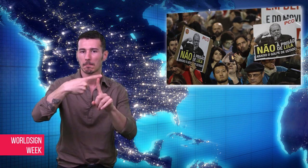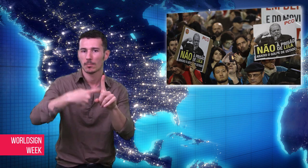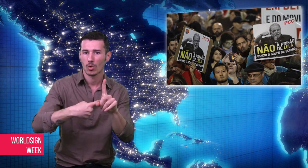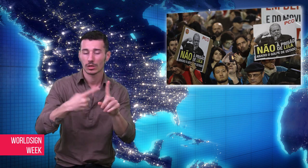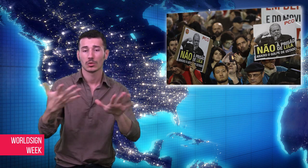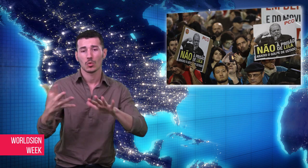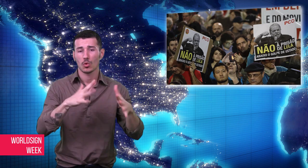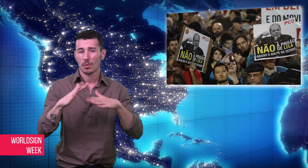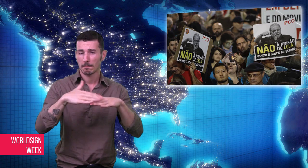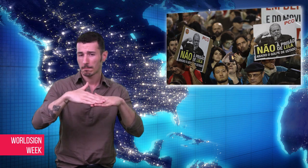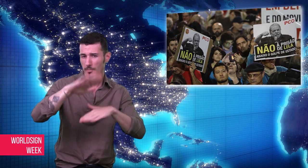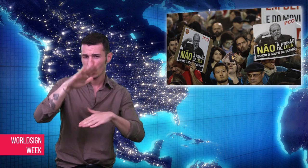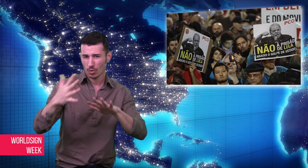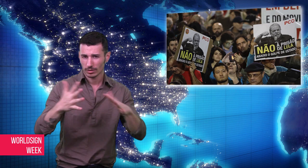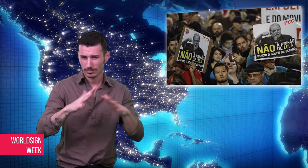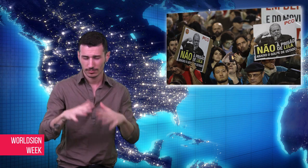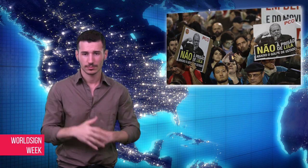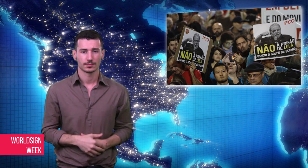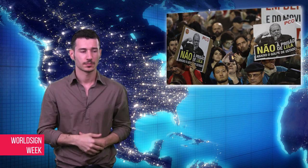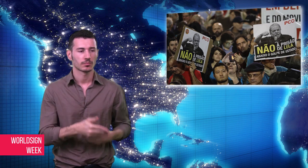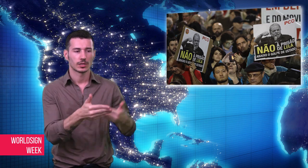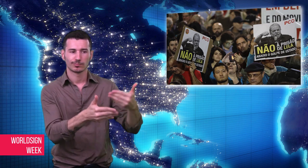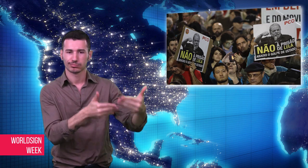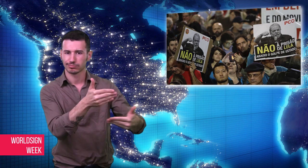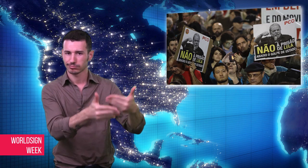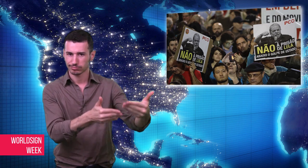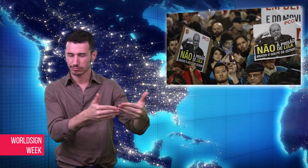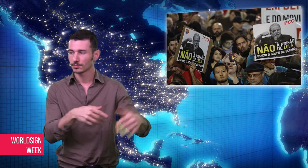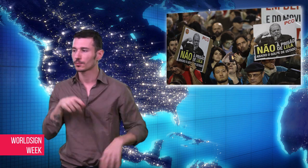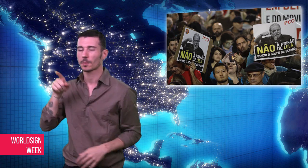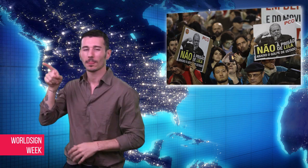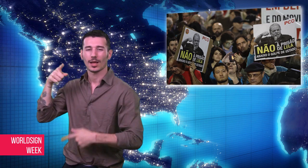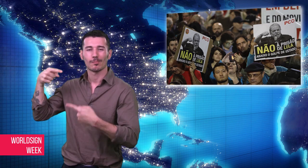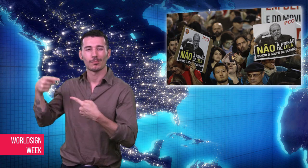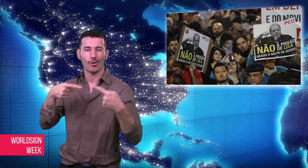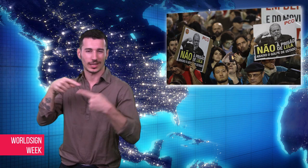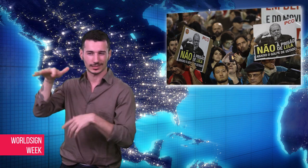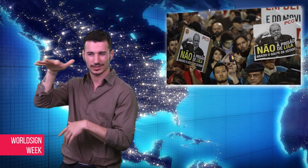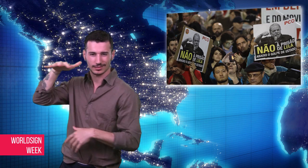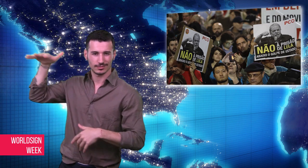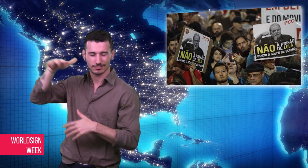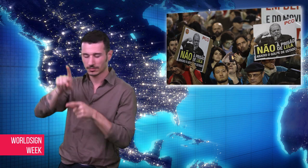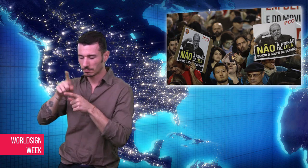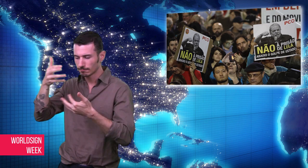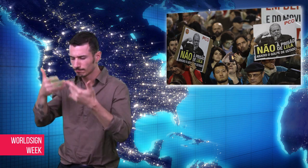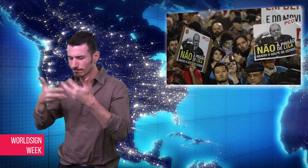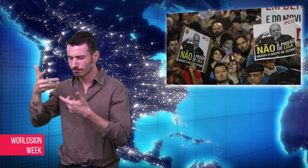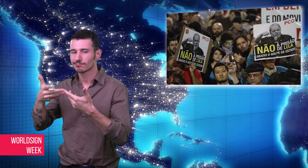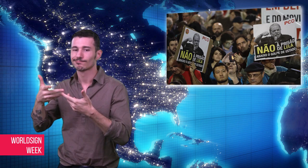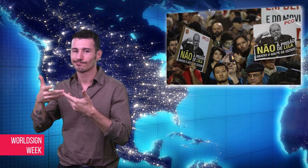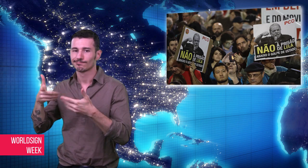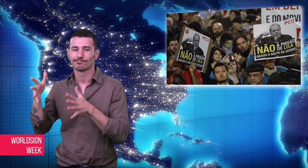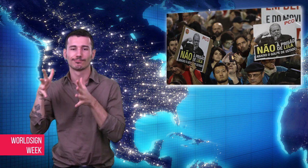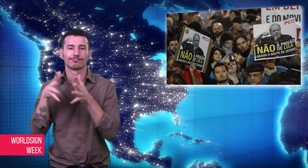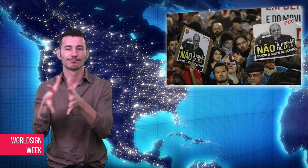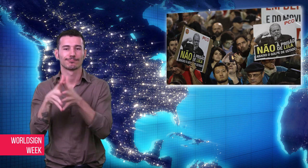eight months or longer for a ruling. Political analysts say if he cannot run,